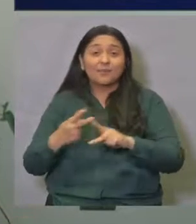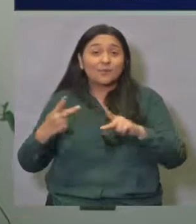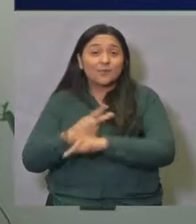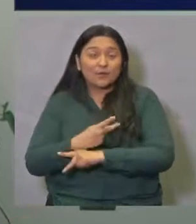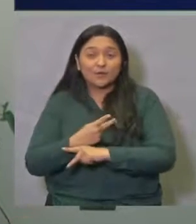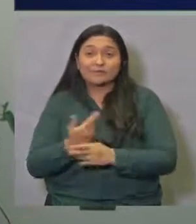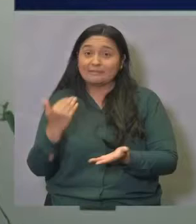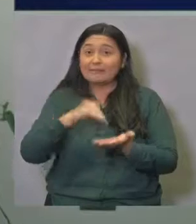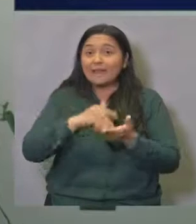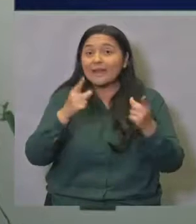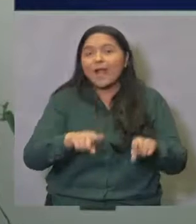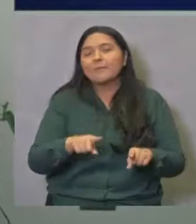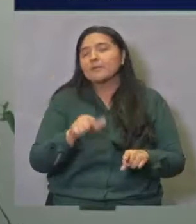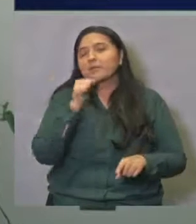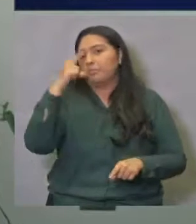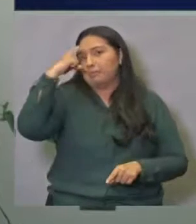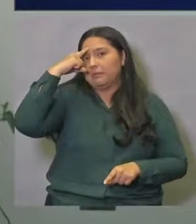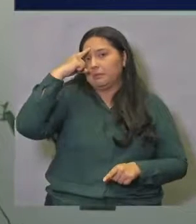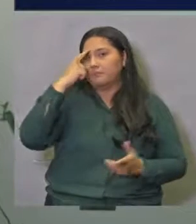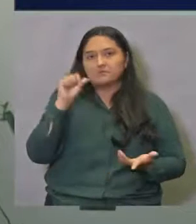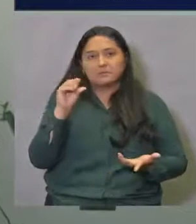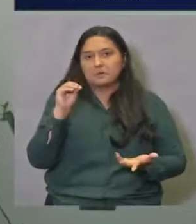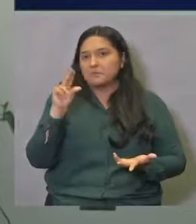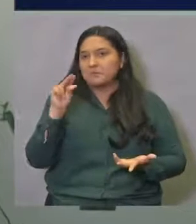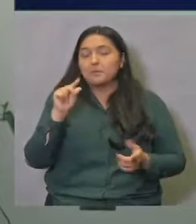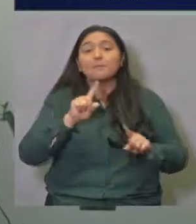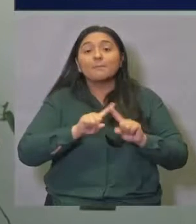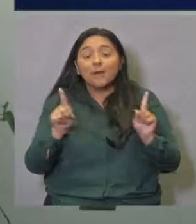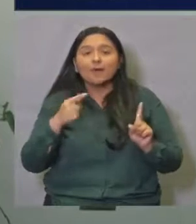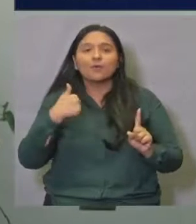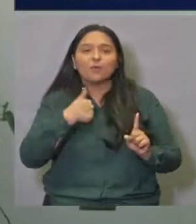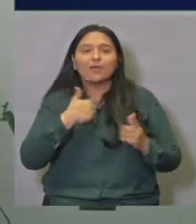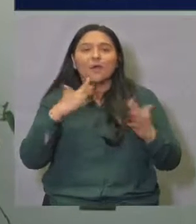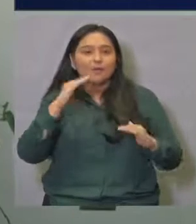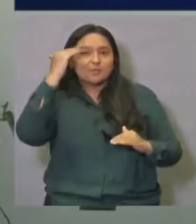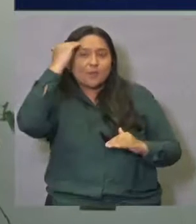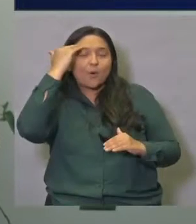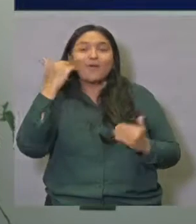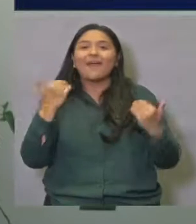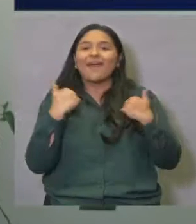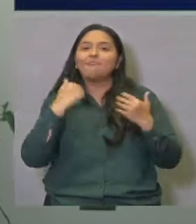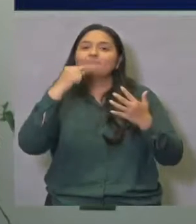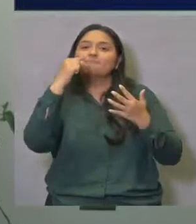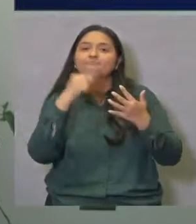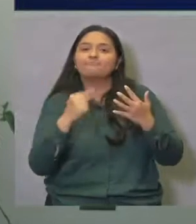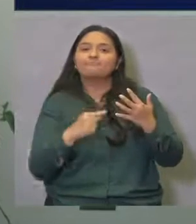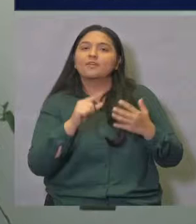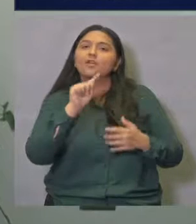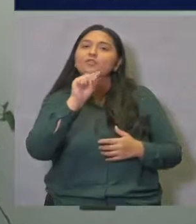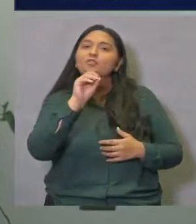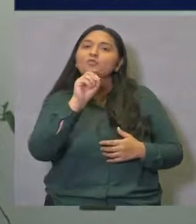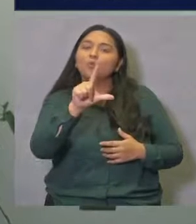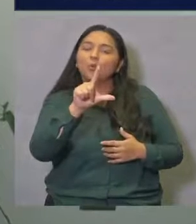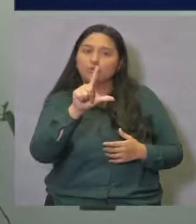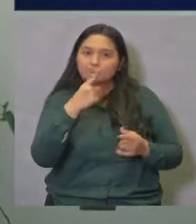DEVASTATING AS WHAT WE SAW. BUT I WOULD ACTUALLY CLOSE BY